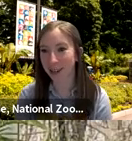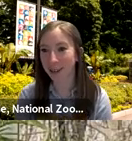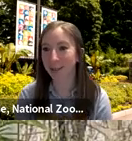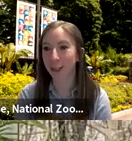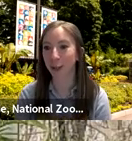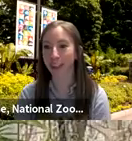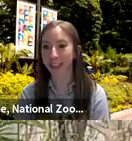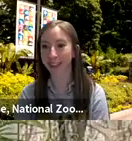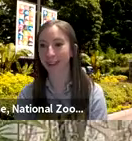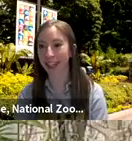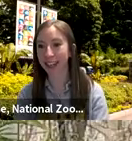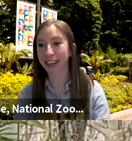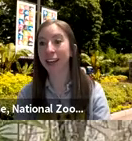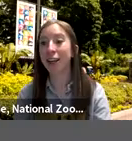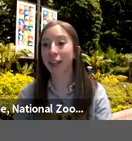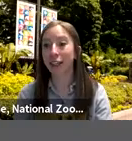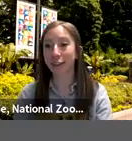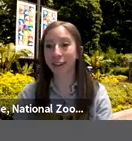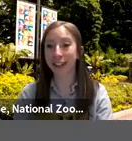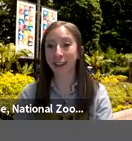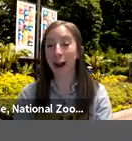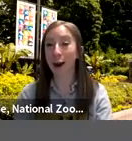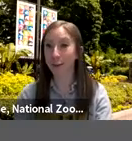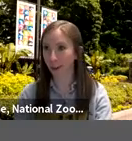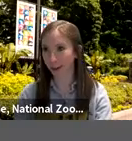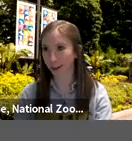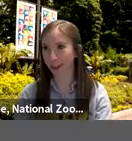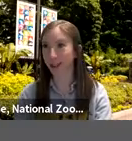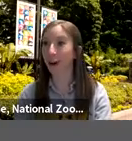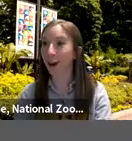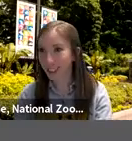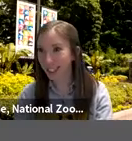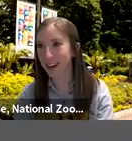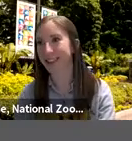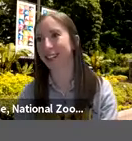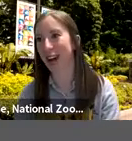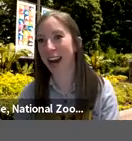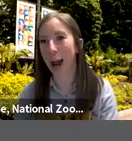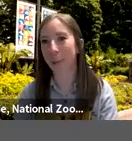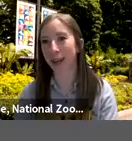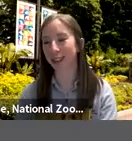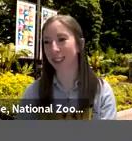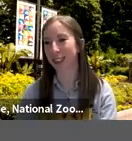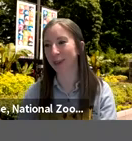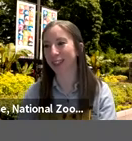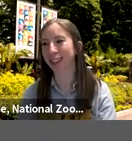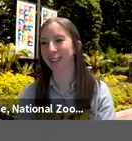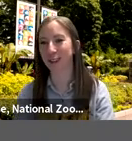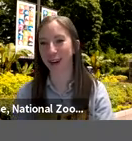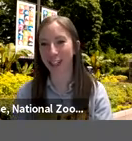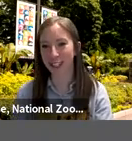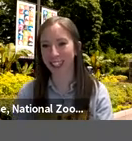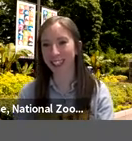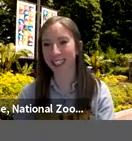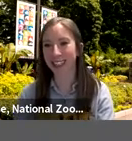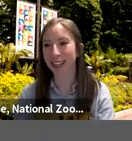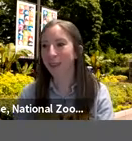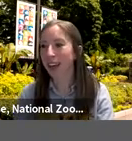We have Teresa Vetick, curator of horticulture, also in the chat